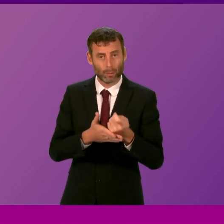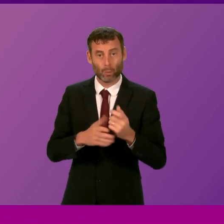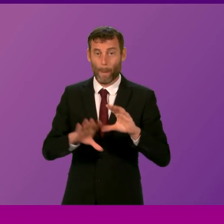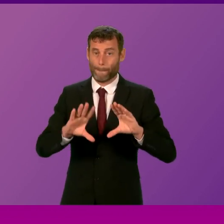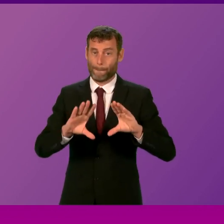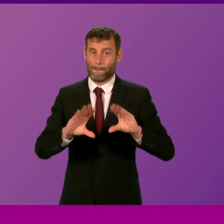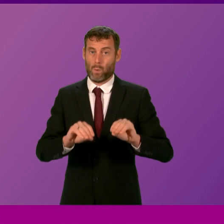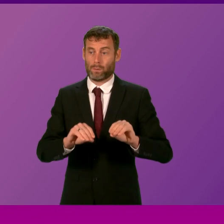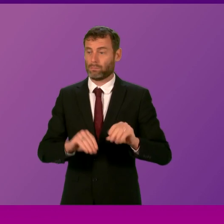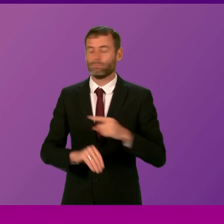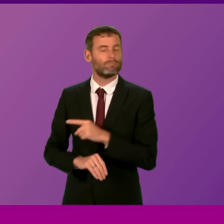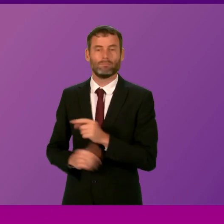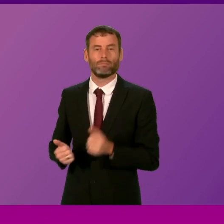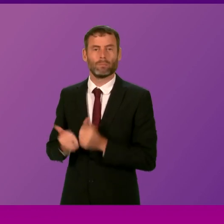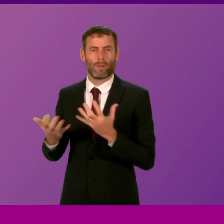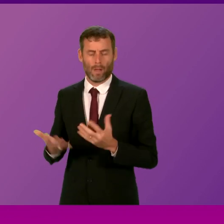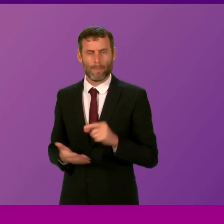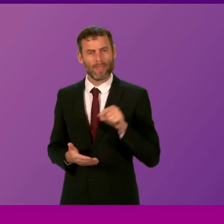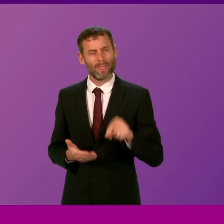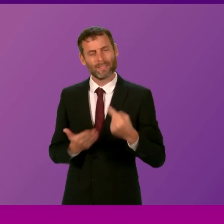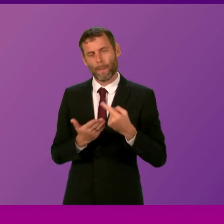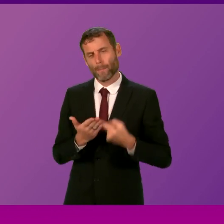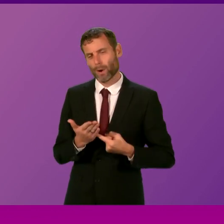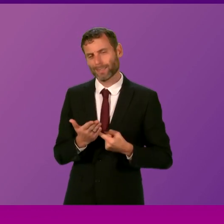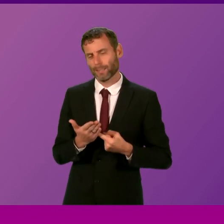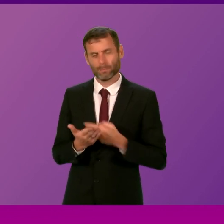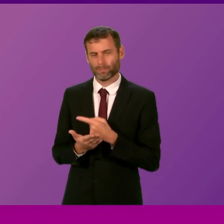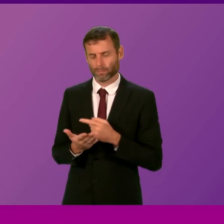we saw yet more confusion about the policy, with The Times reporting that ministers had